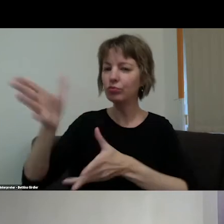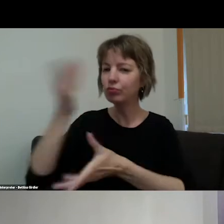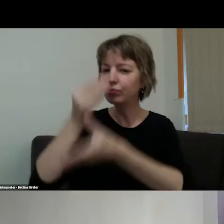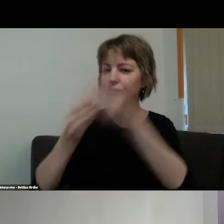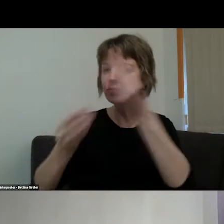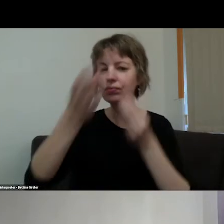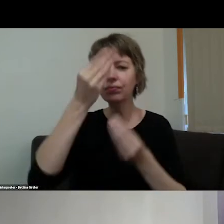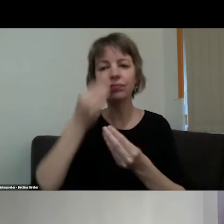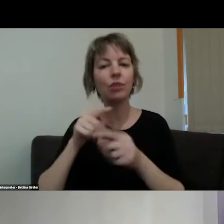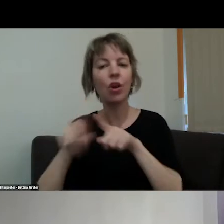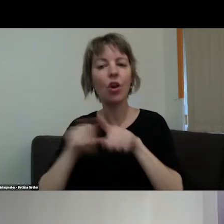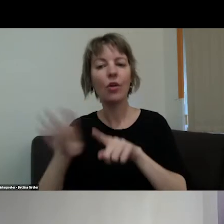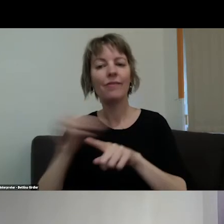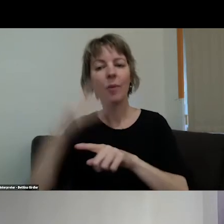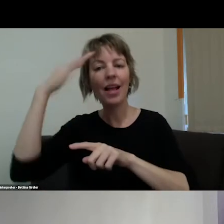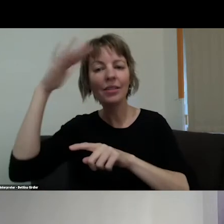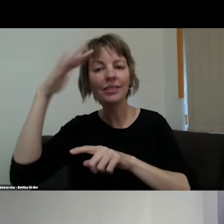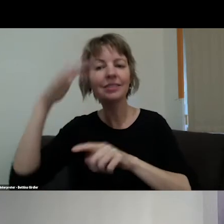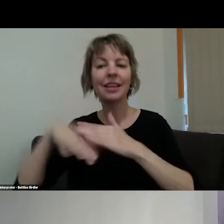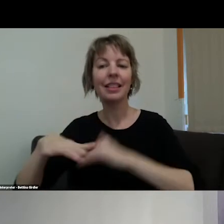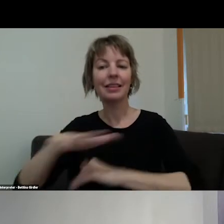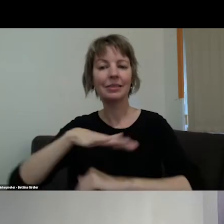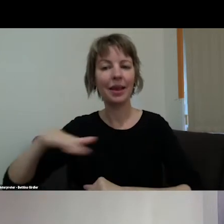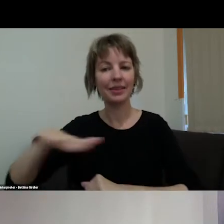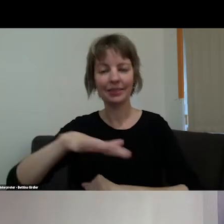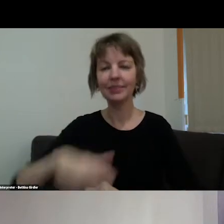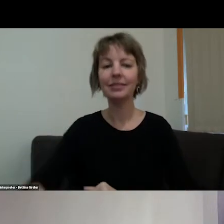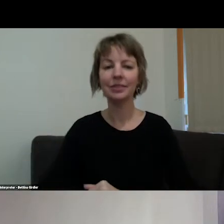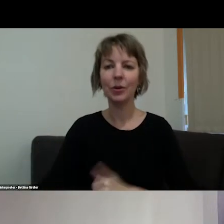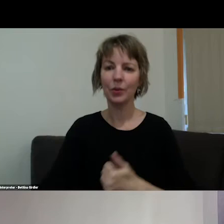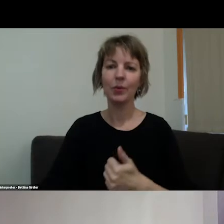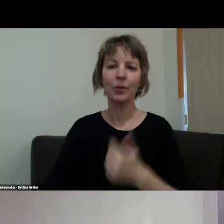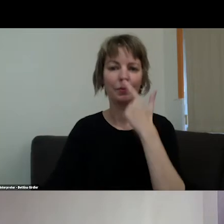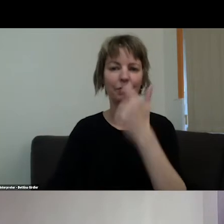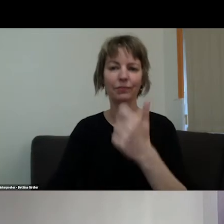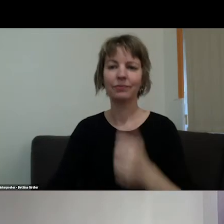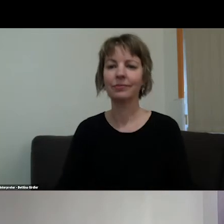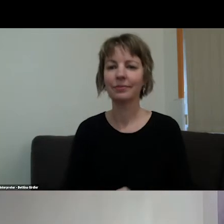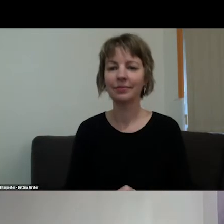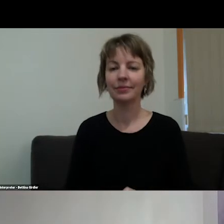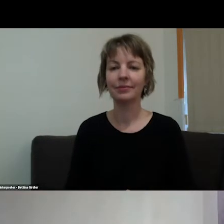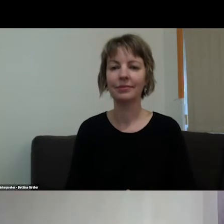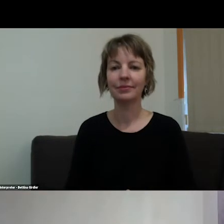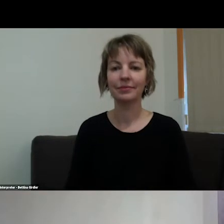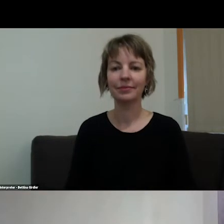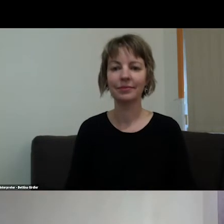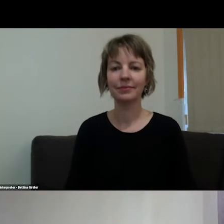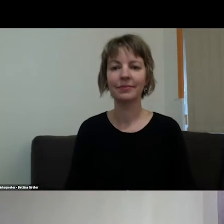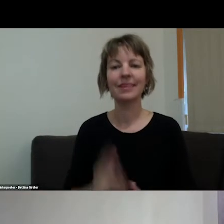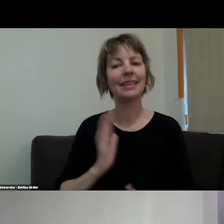We're very privileged to be able to do so. I think the interesting thing about our leadership program